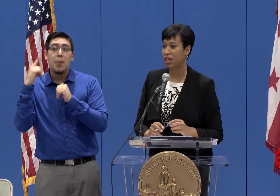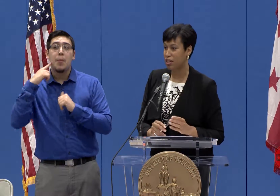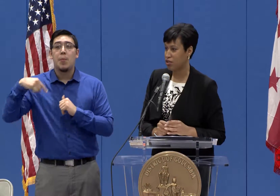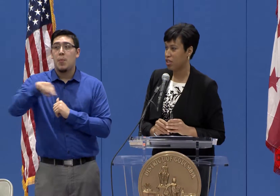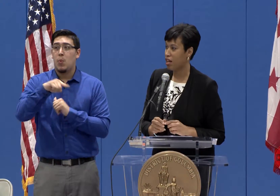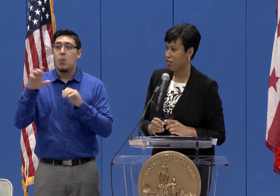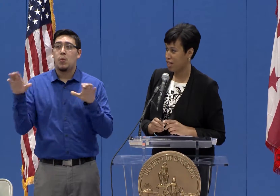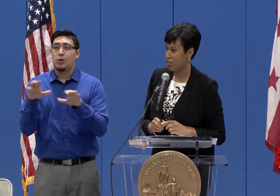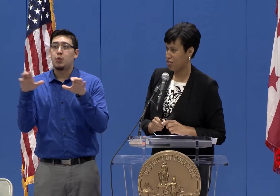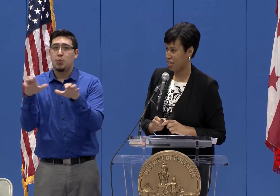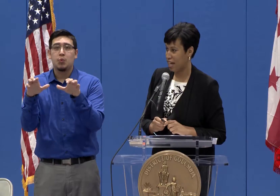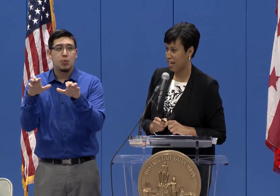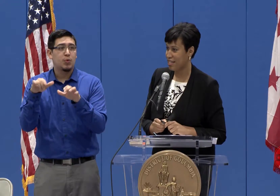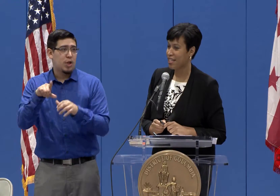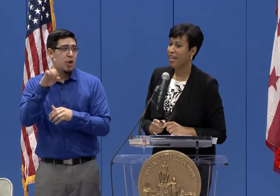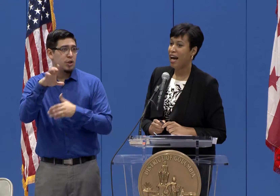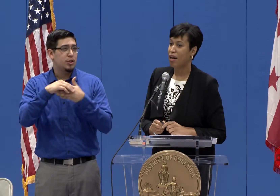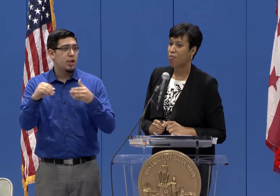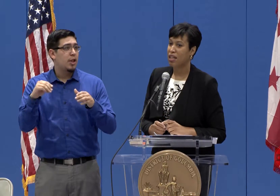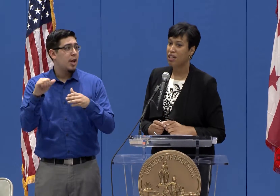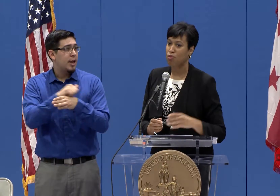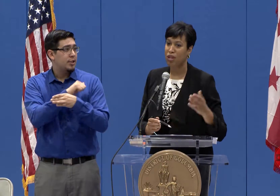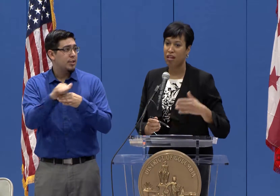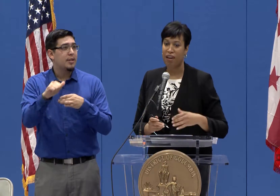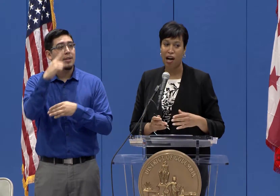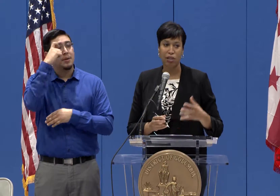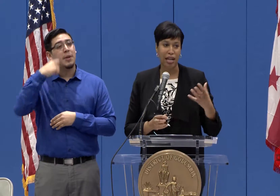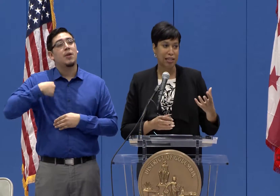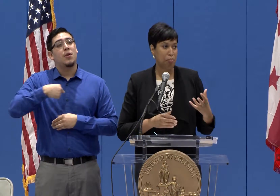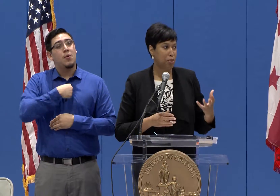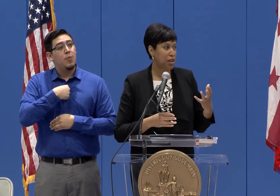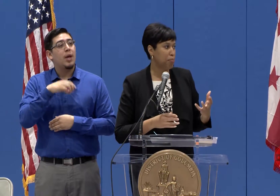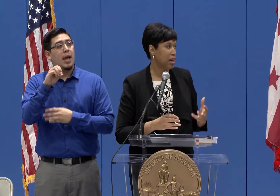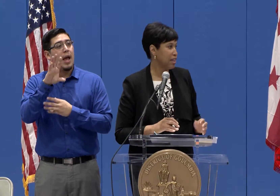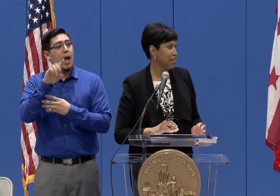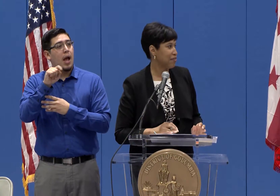THE $100 EXERCISE BECAUSE WE HAVE OUTLINED THE BIG BUCKETS OF